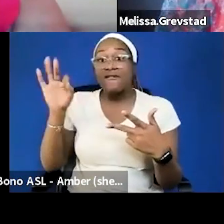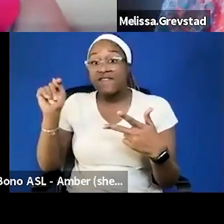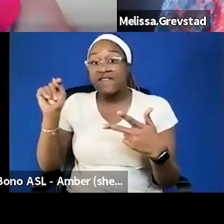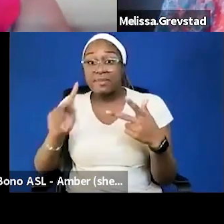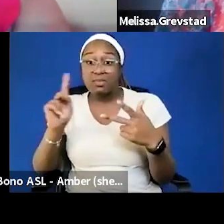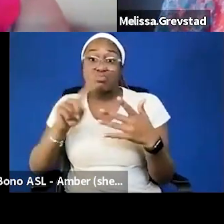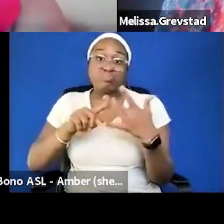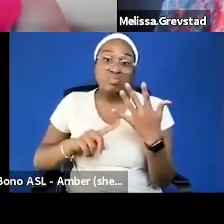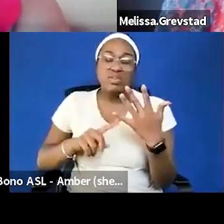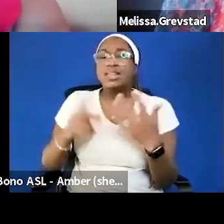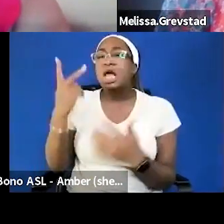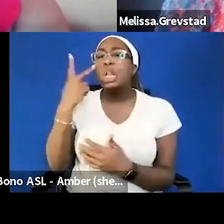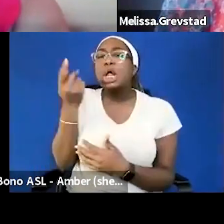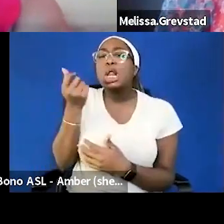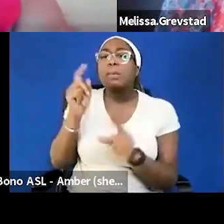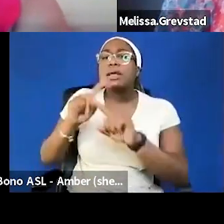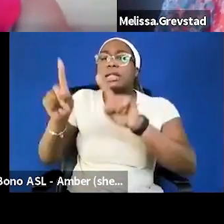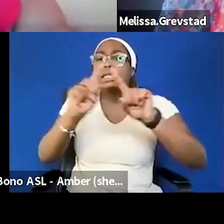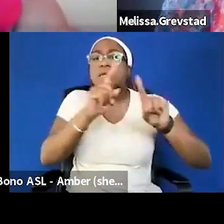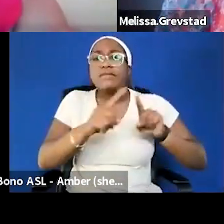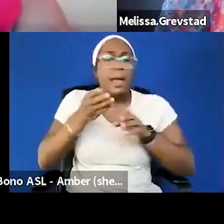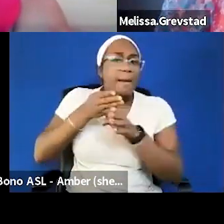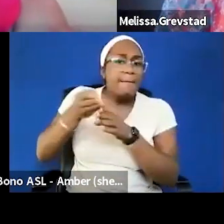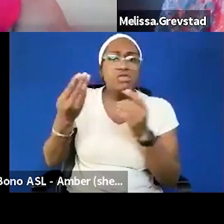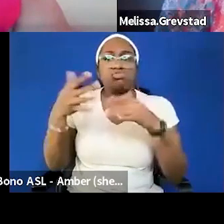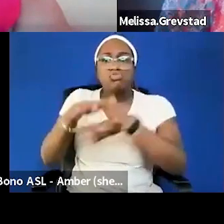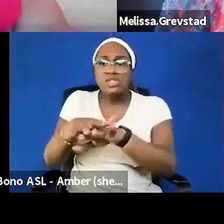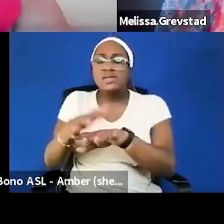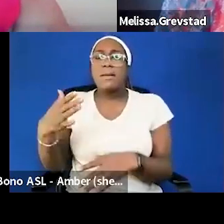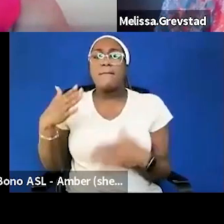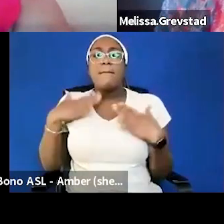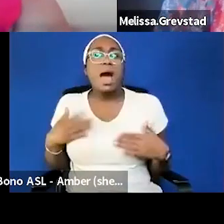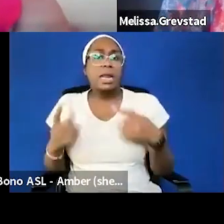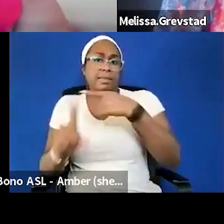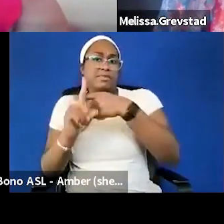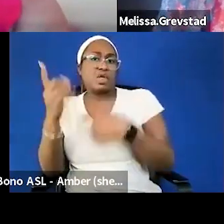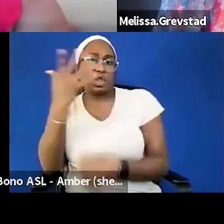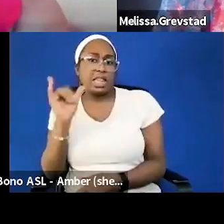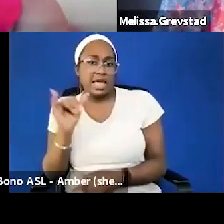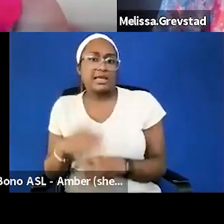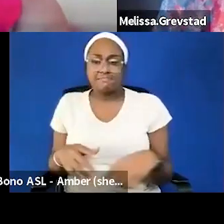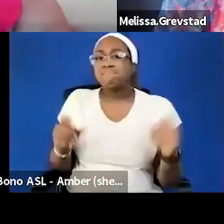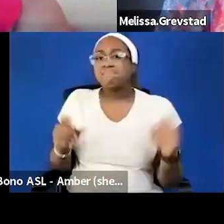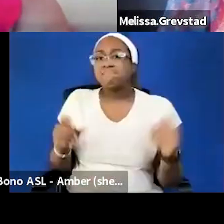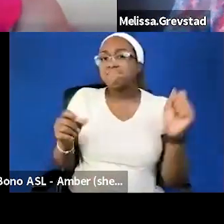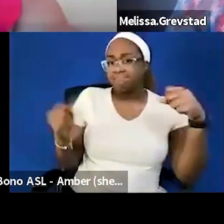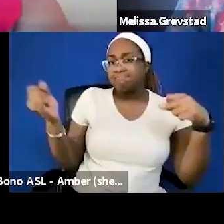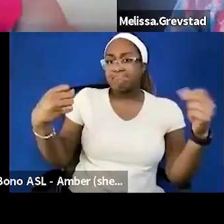bit different than what mainstream body positivity has come to look like. And that was the understanding, as has looked like, right?